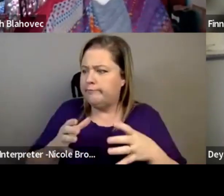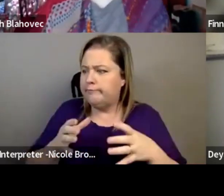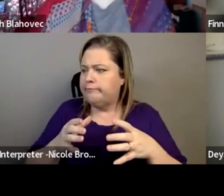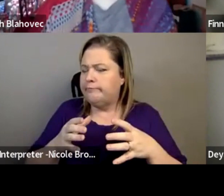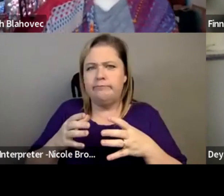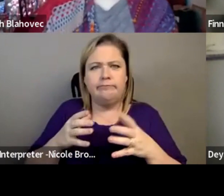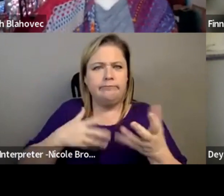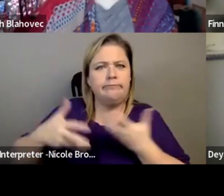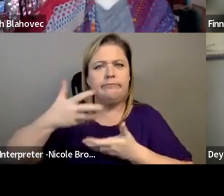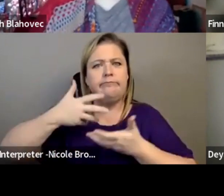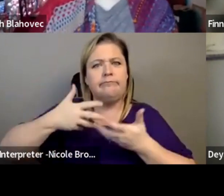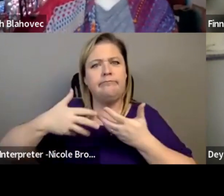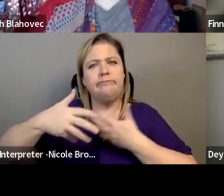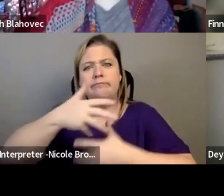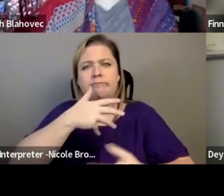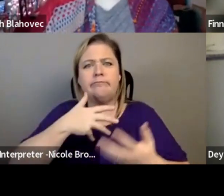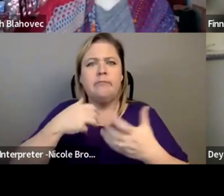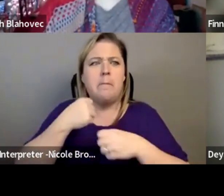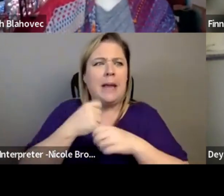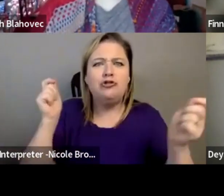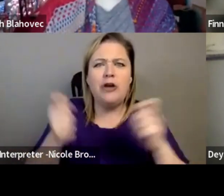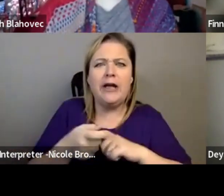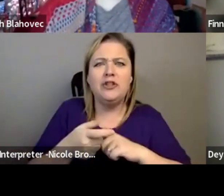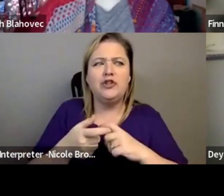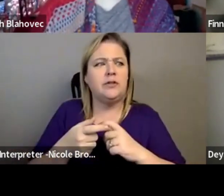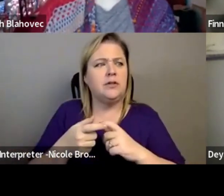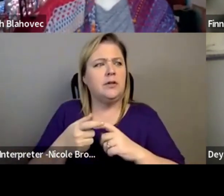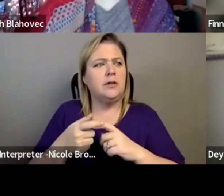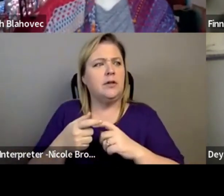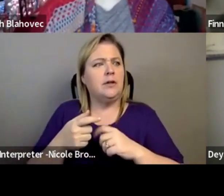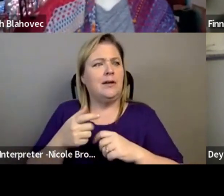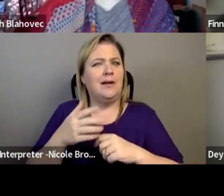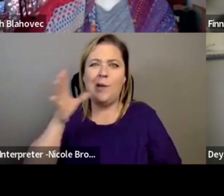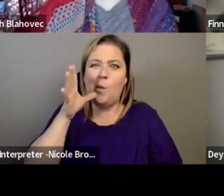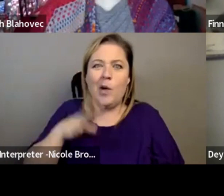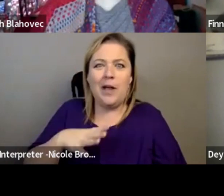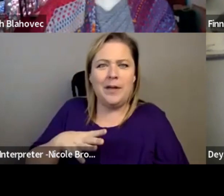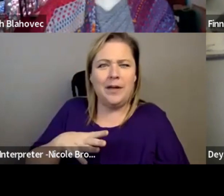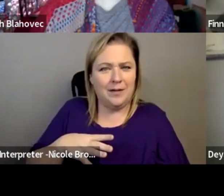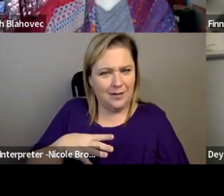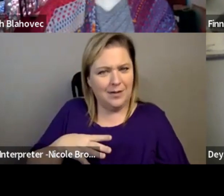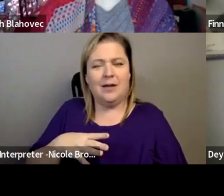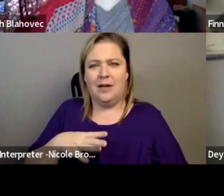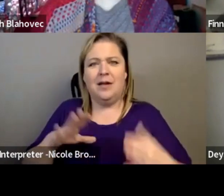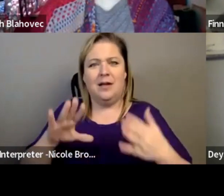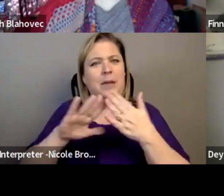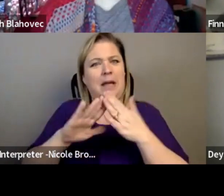make, they started to make changes. And women were more visible in the workplace, they became more visible in politics,